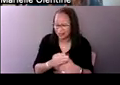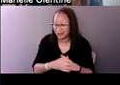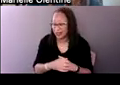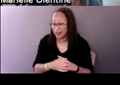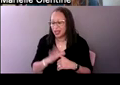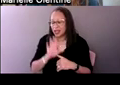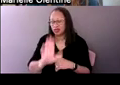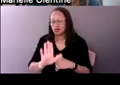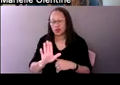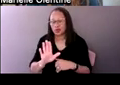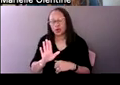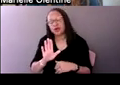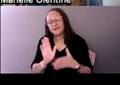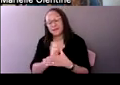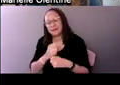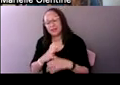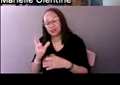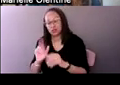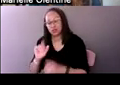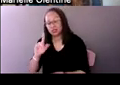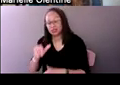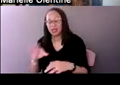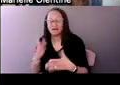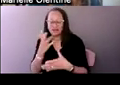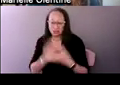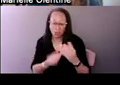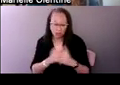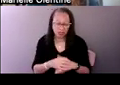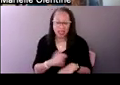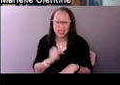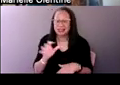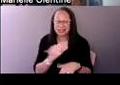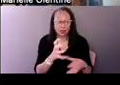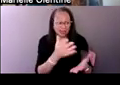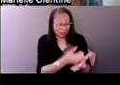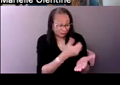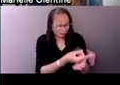a whole bunch of films at the same time, and so on and so forth, save film festival submission fees.